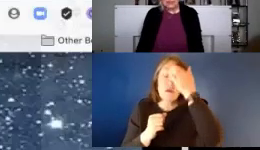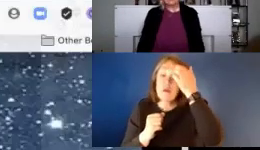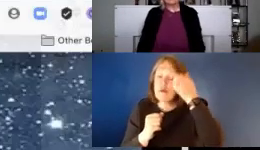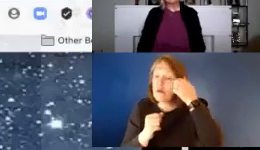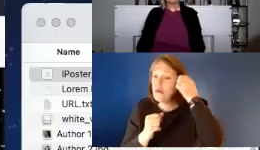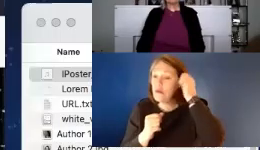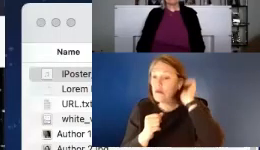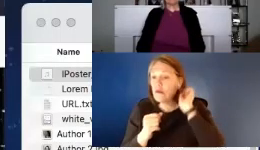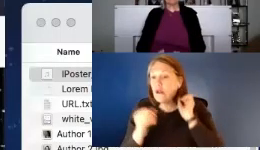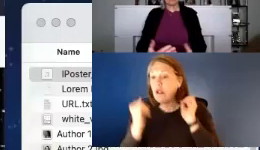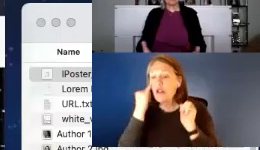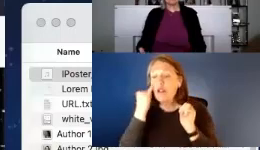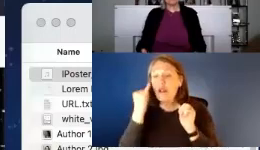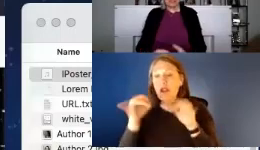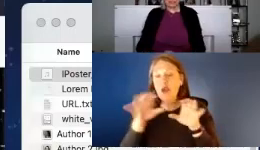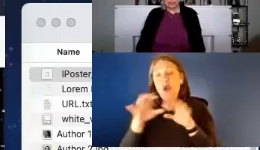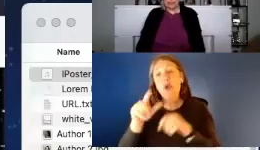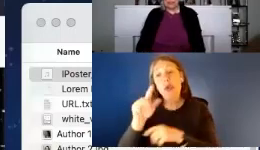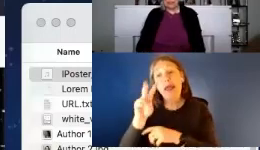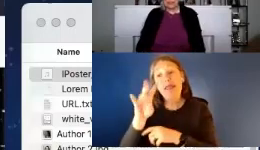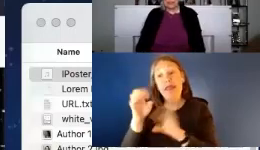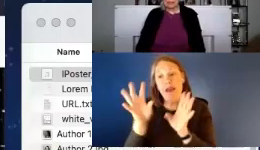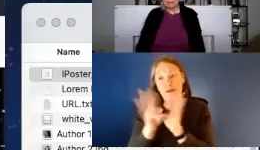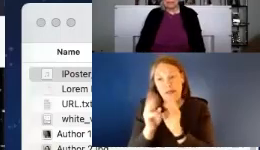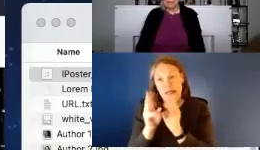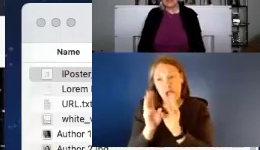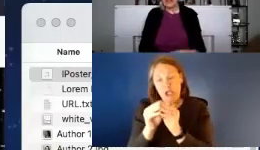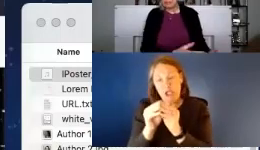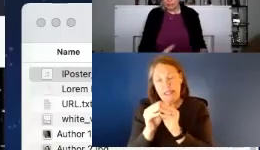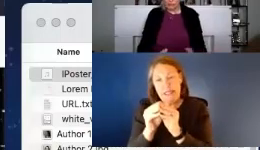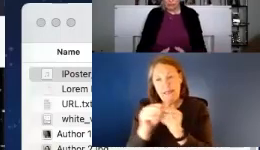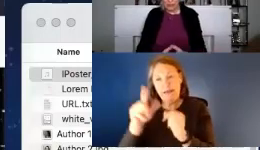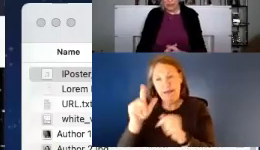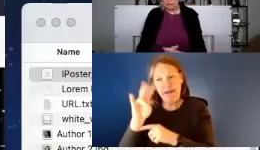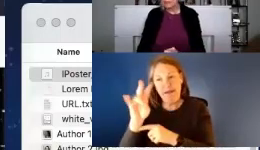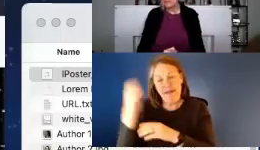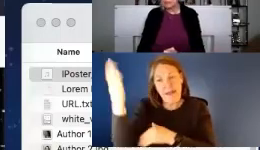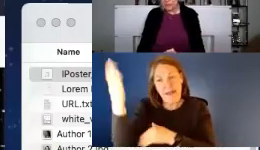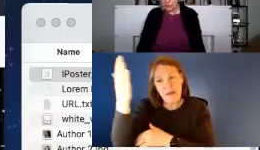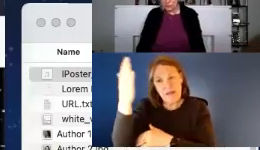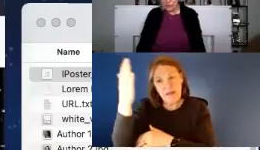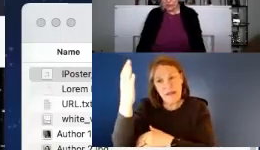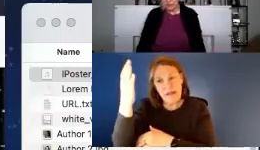say at a live session, a live session at a playspace meeting.